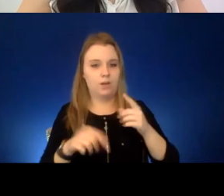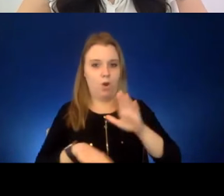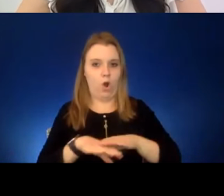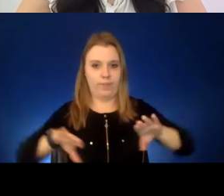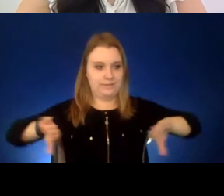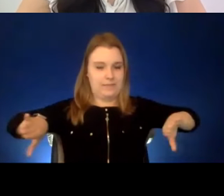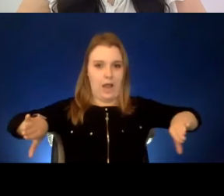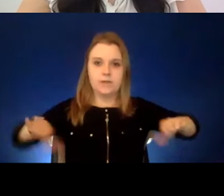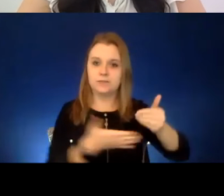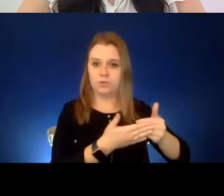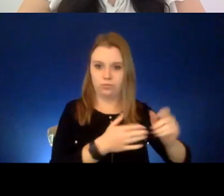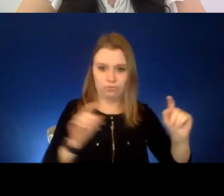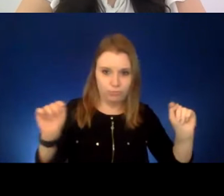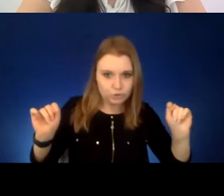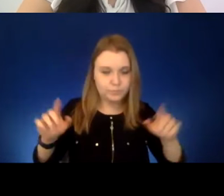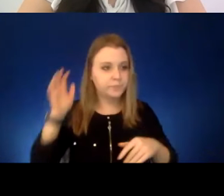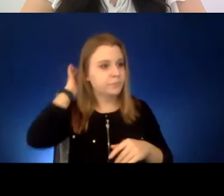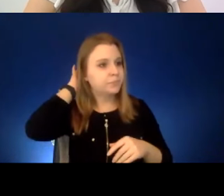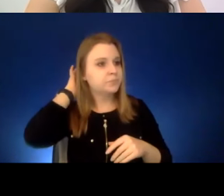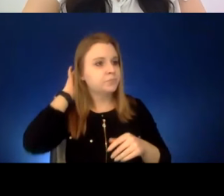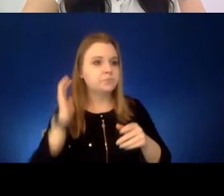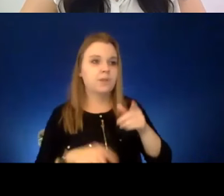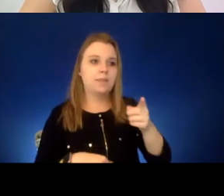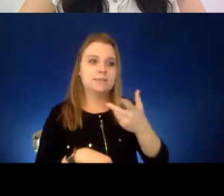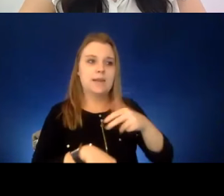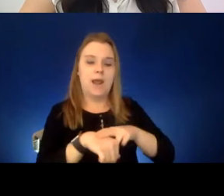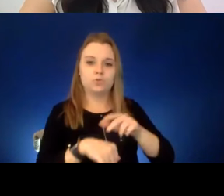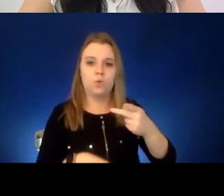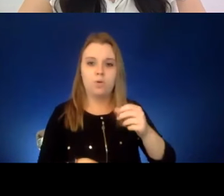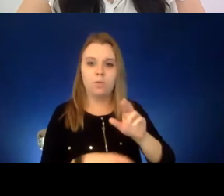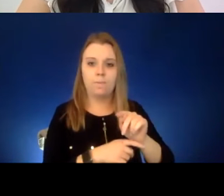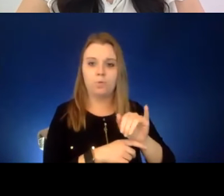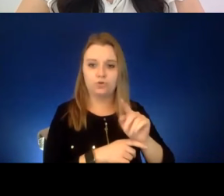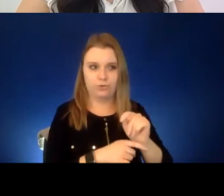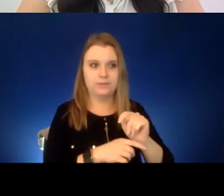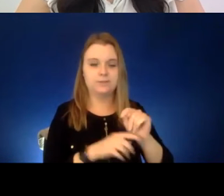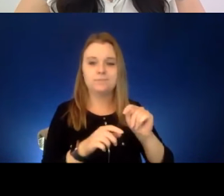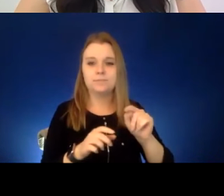This is a map of the National Portrait Gallery here in D.C, the first floor, and then the second floor on the right.